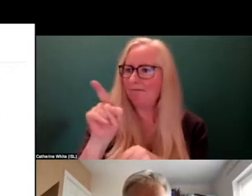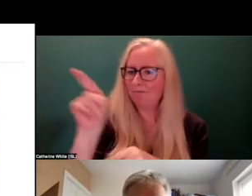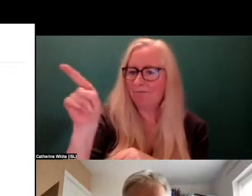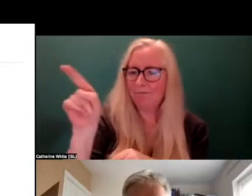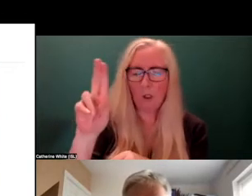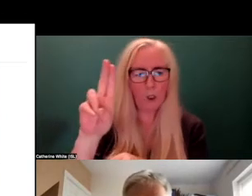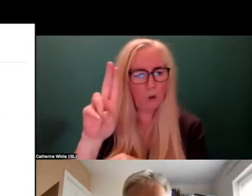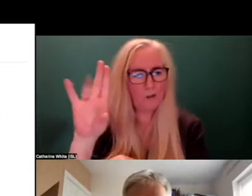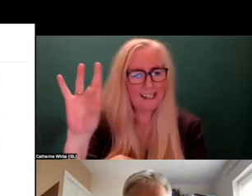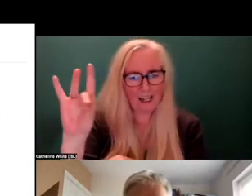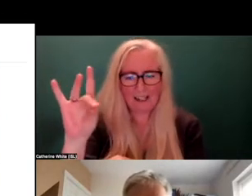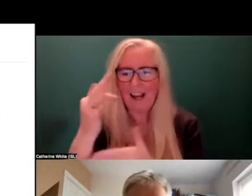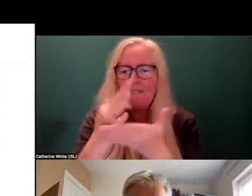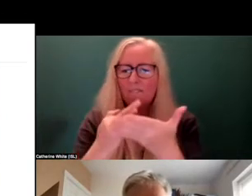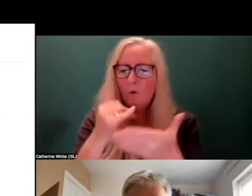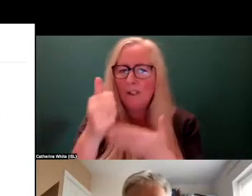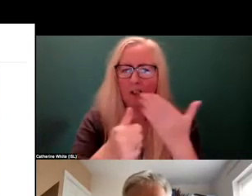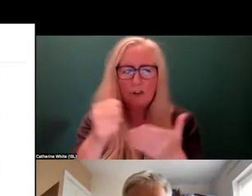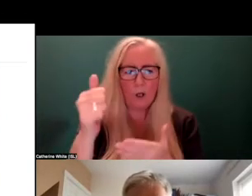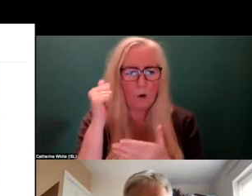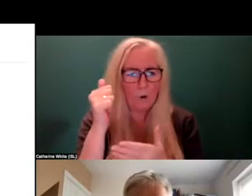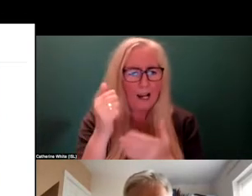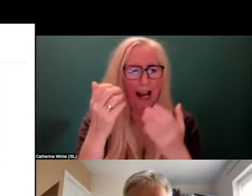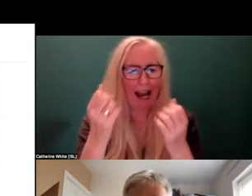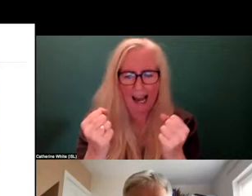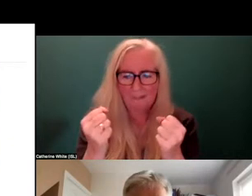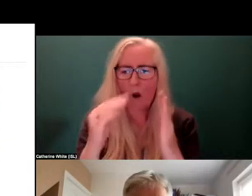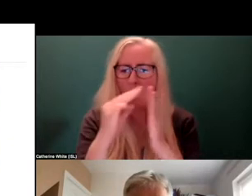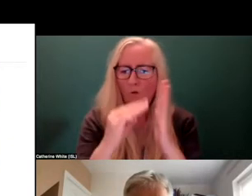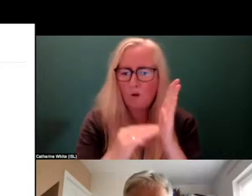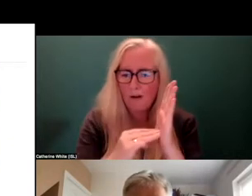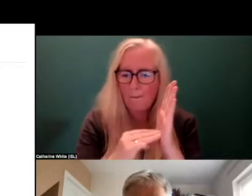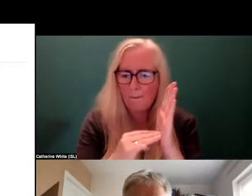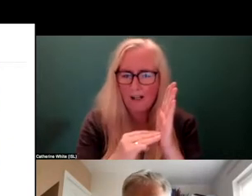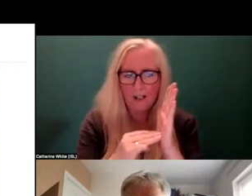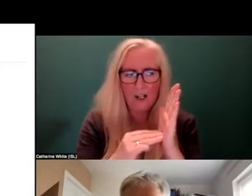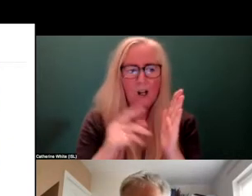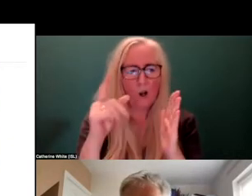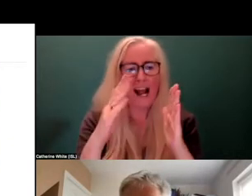In the UK, a few years ago, the Happy Programme produced, which was